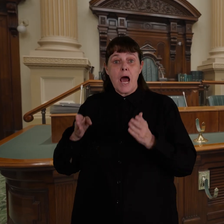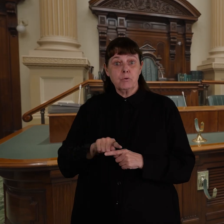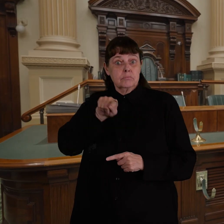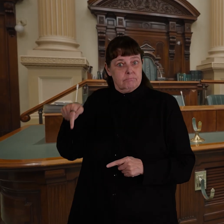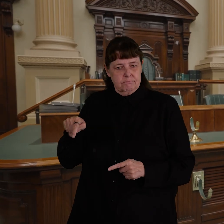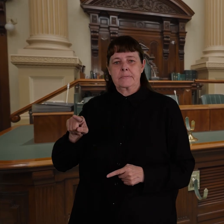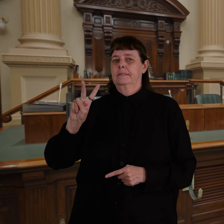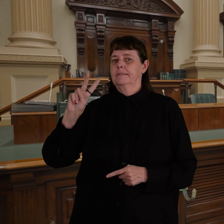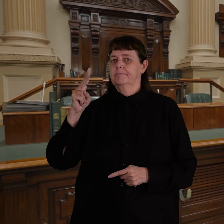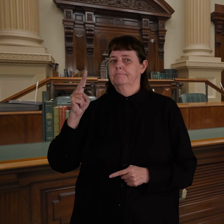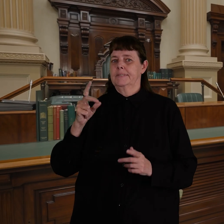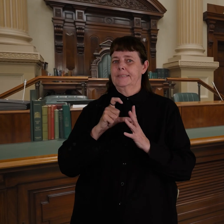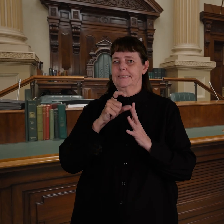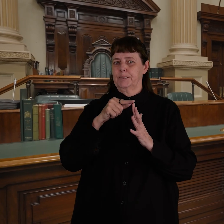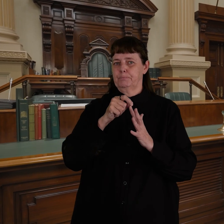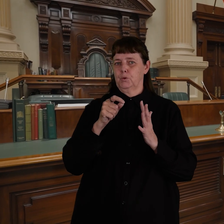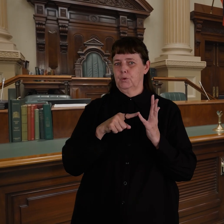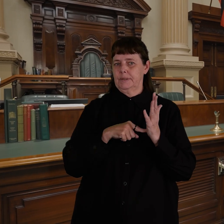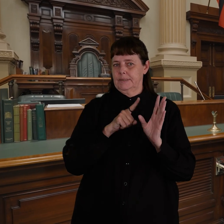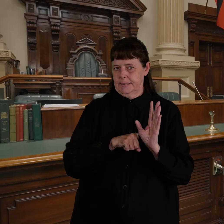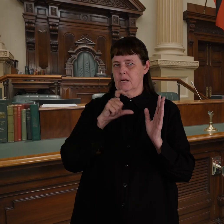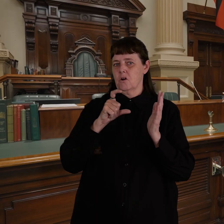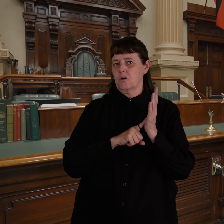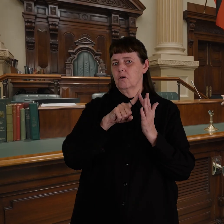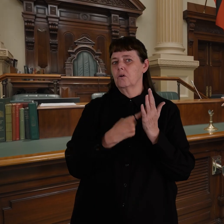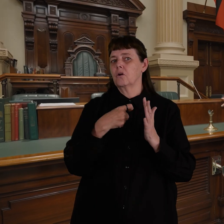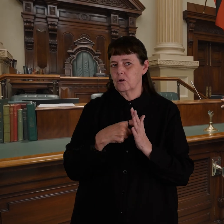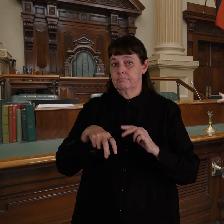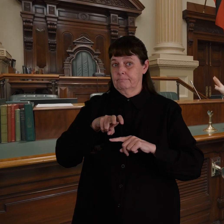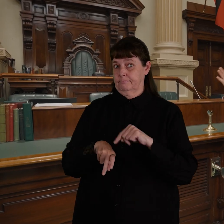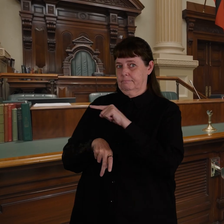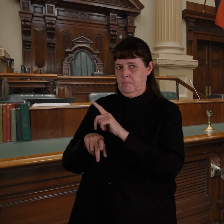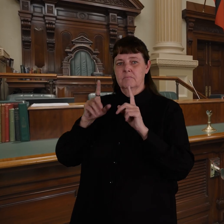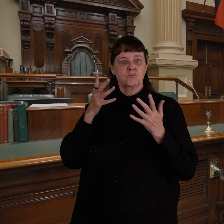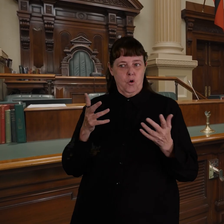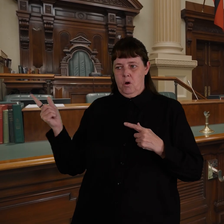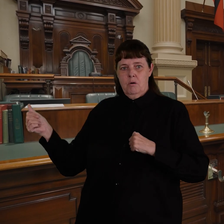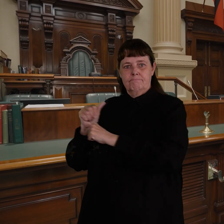On the other side of the table, there is a deputy clerk that sits here, but it rotates